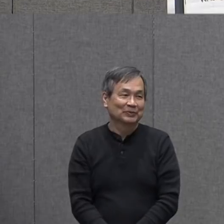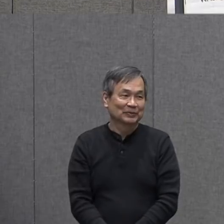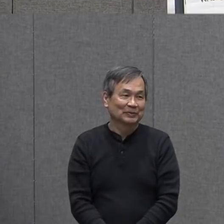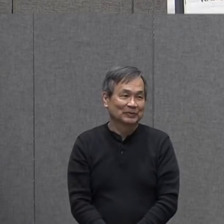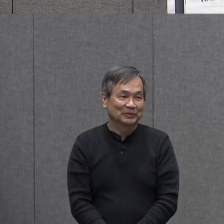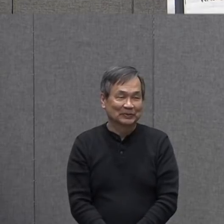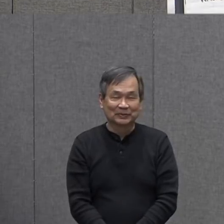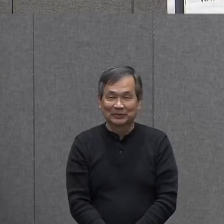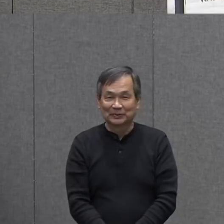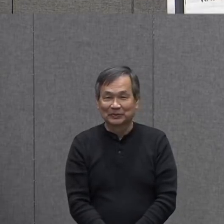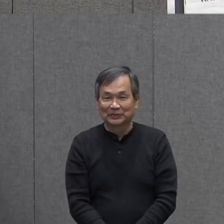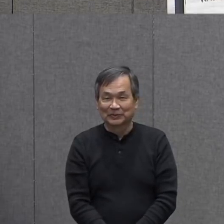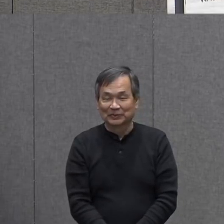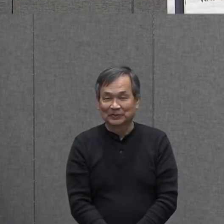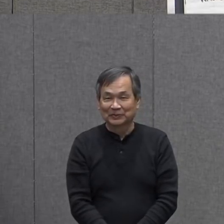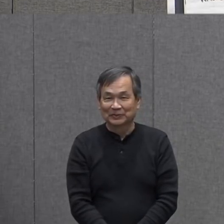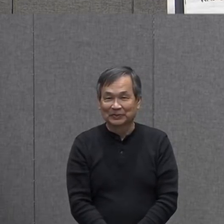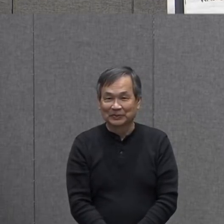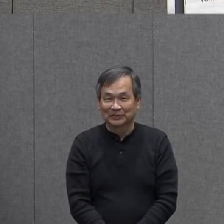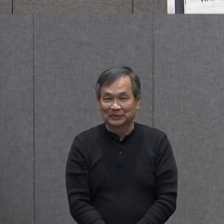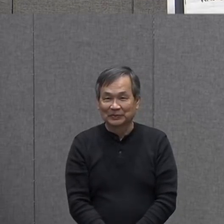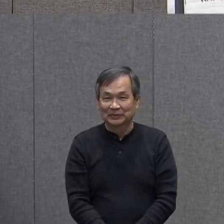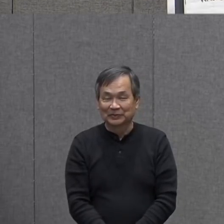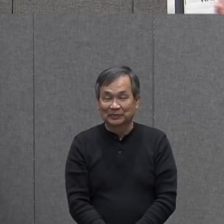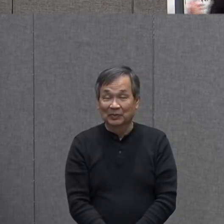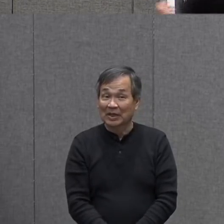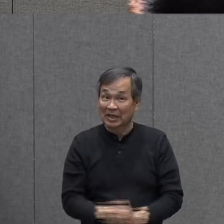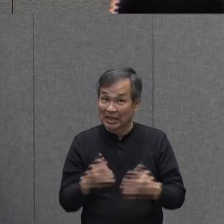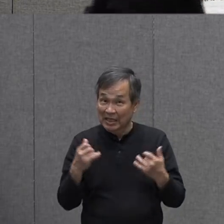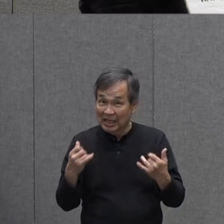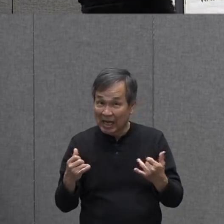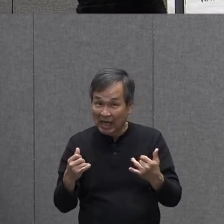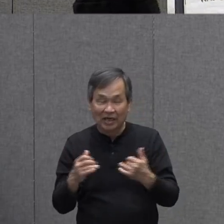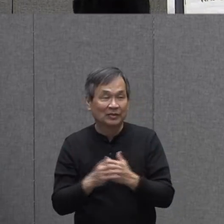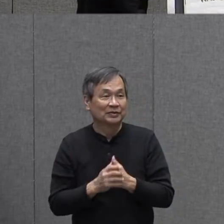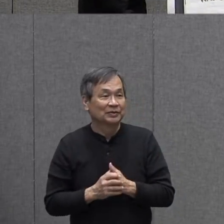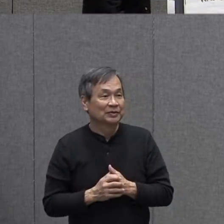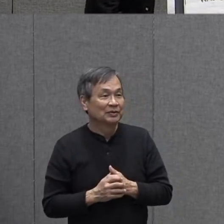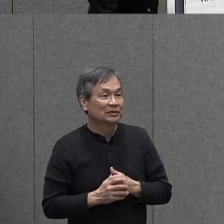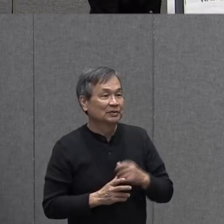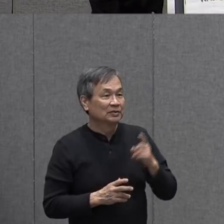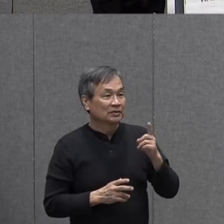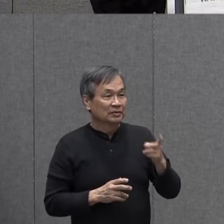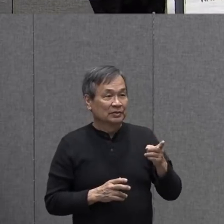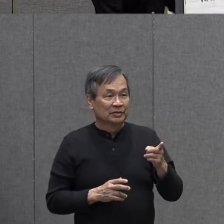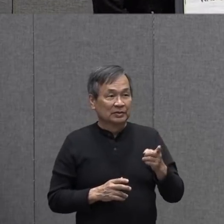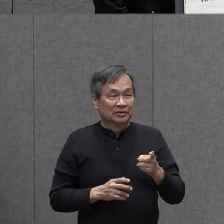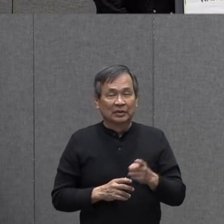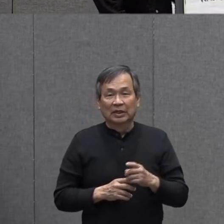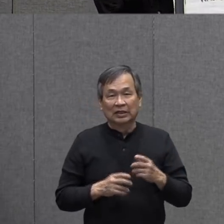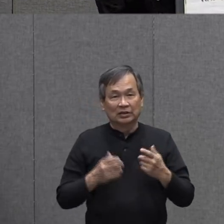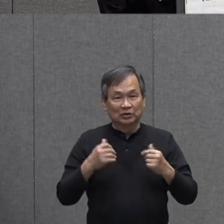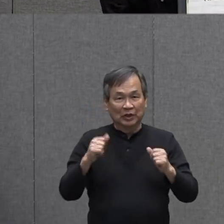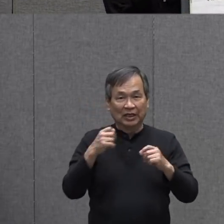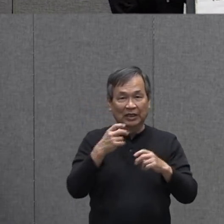All right everyone, we are gonna start moving into our problem solving piece.